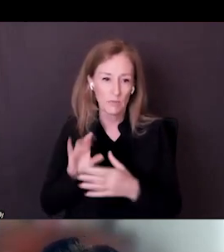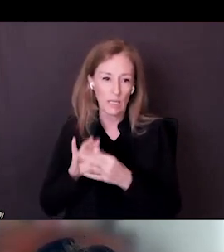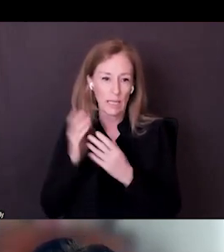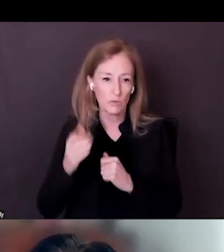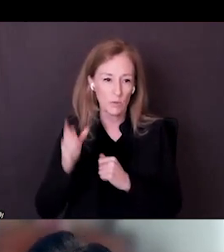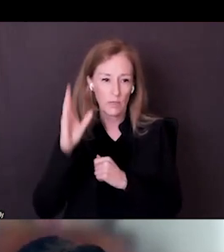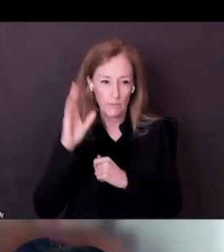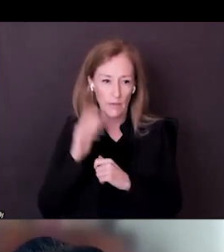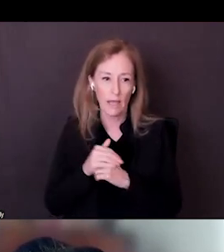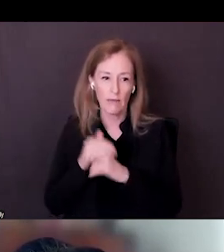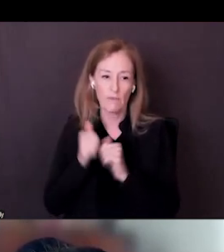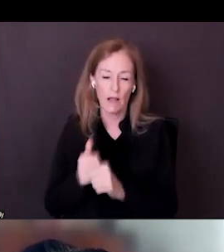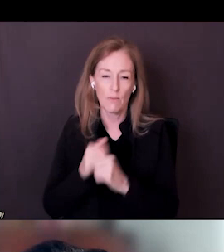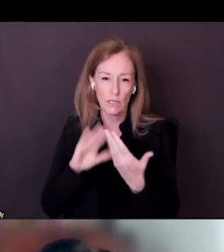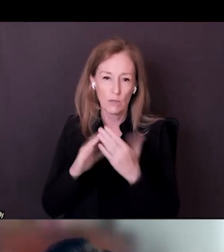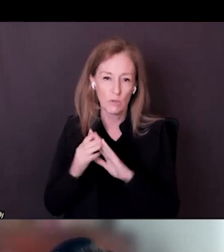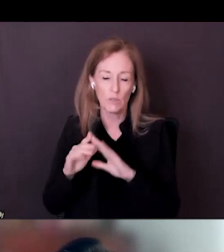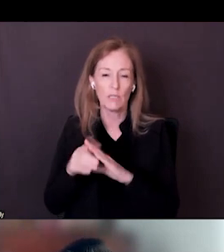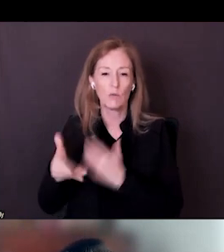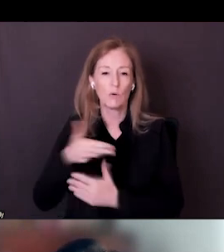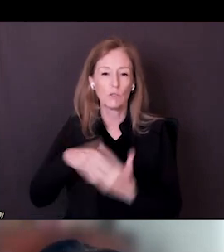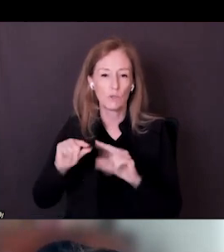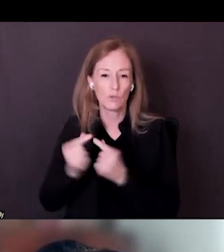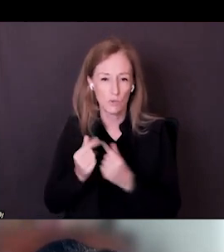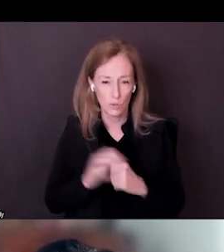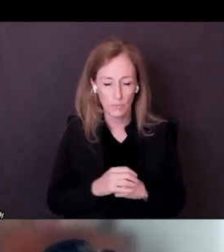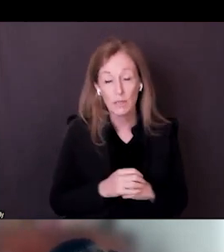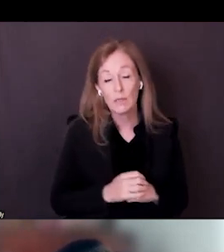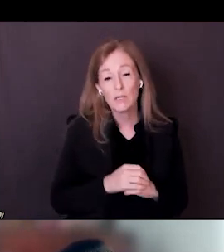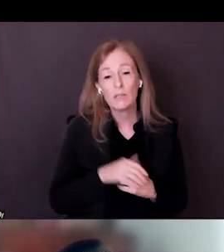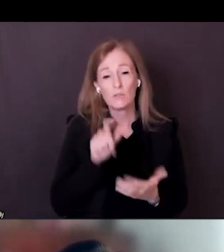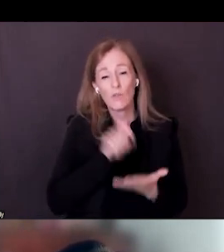THE PAPER FOCUSES ON BOTH ASPECTS OF FAITH IN THIS WAY.